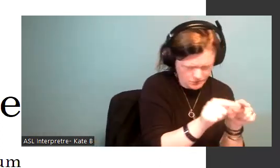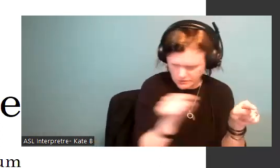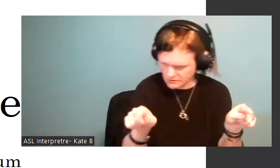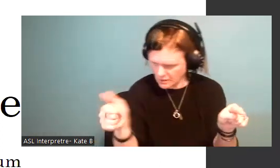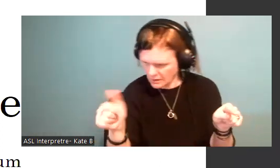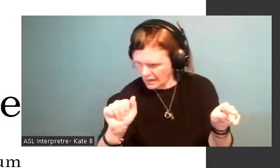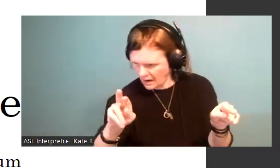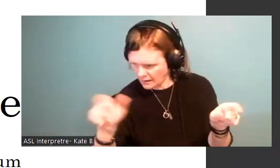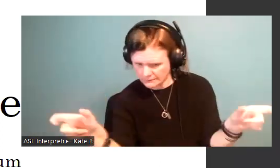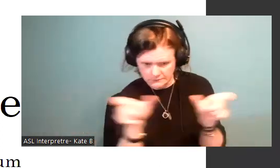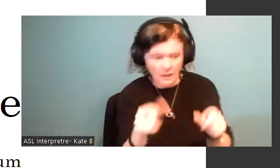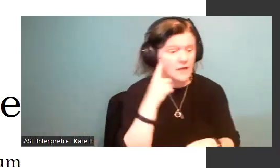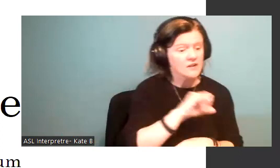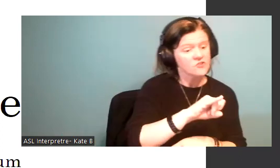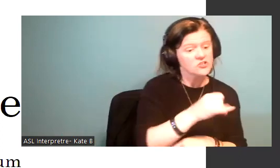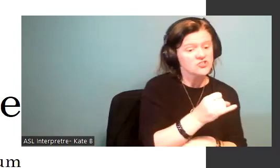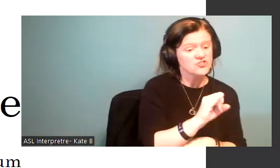to use it correctly and the various supporting